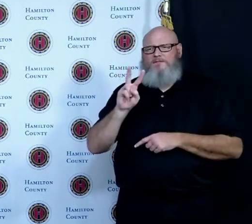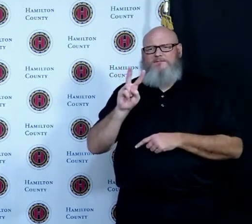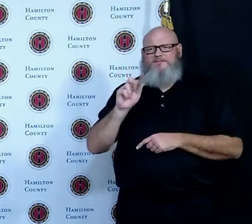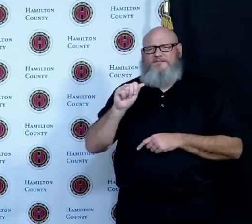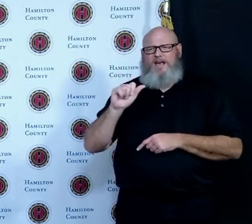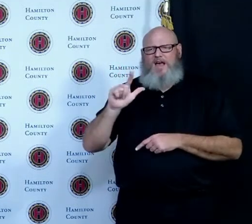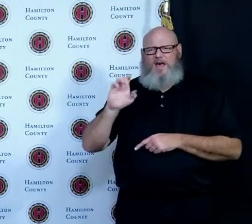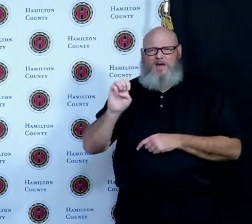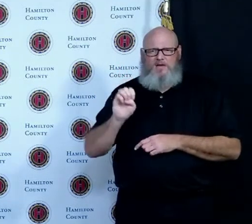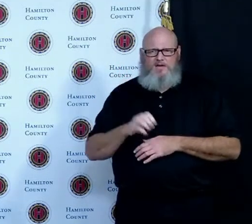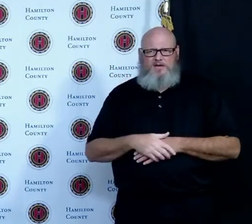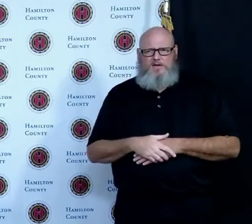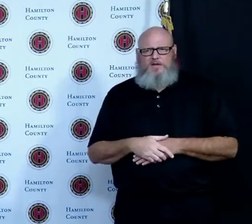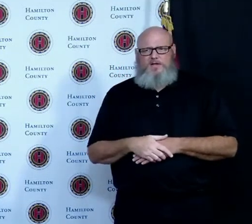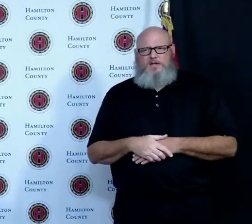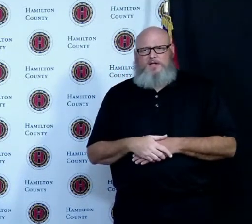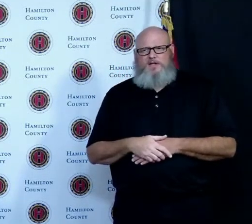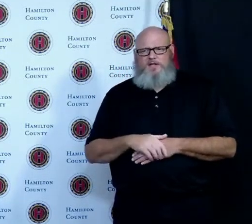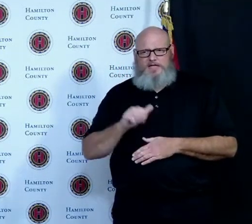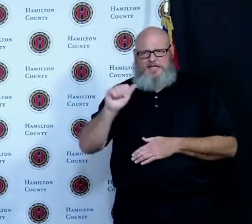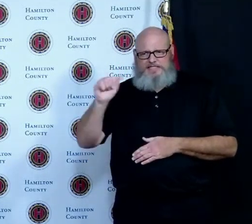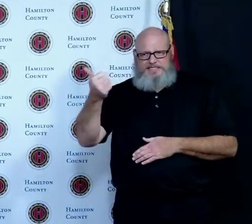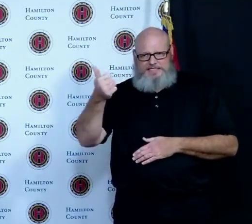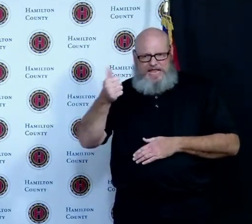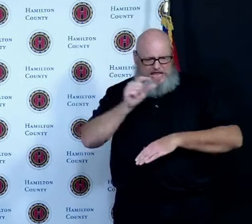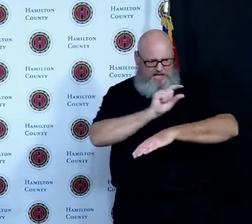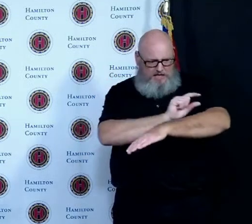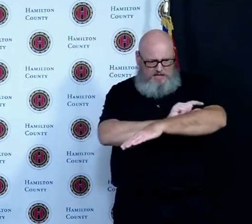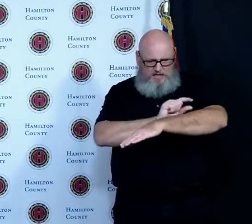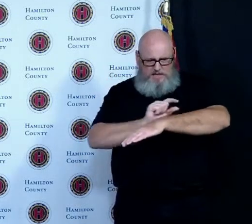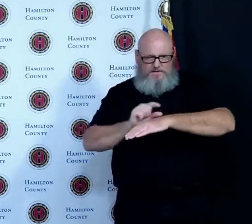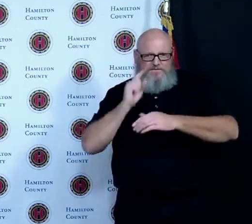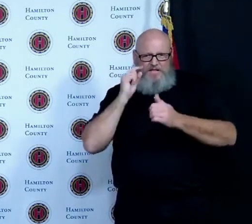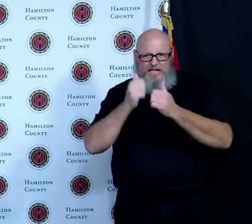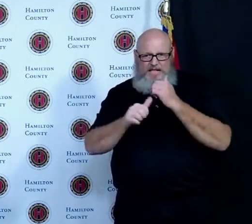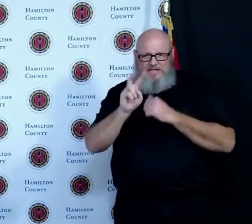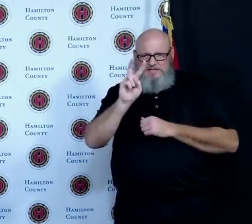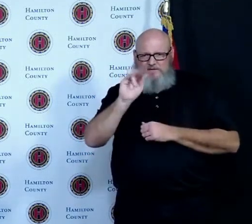and if there is an extra dose for instance that somebody has found to receive that dose